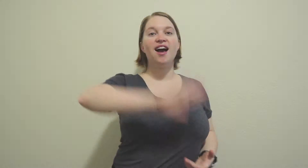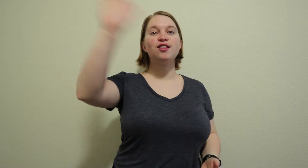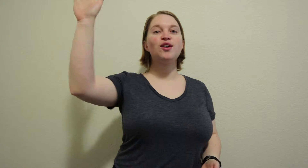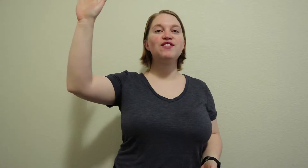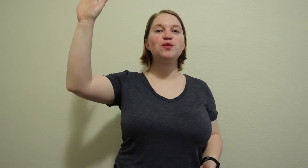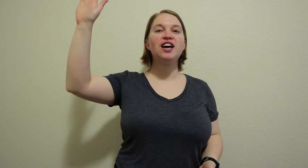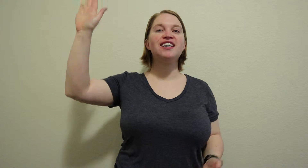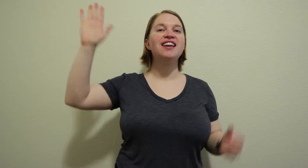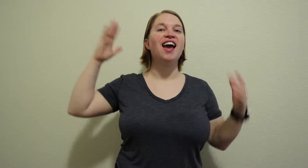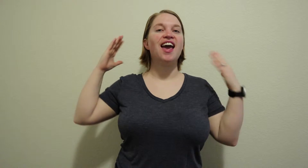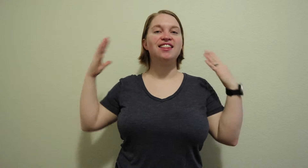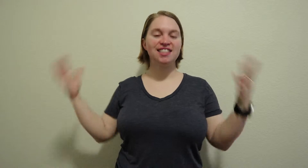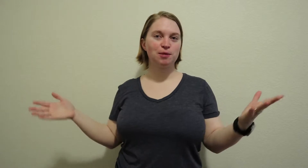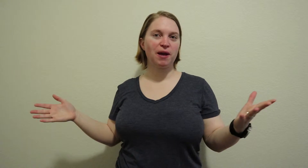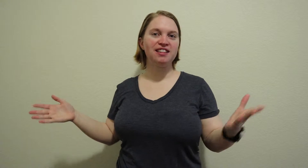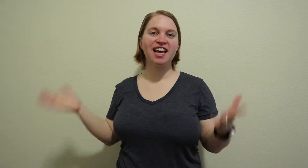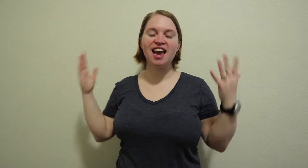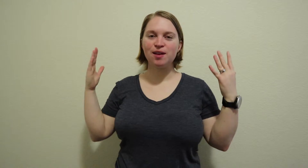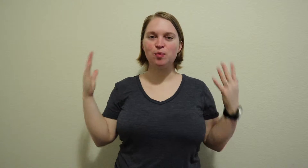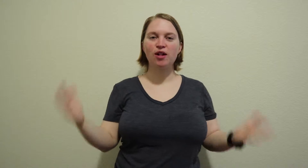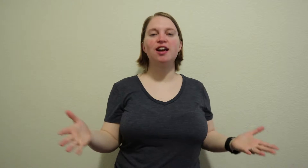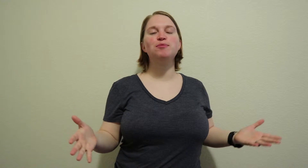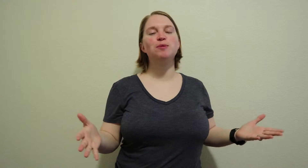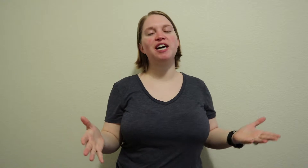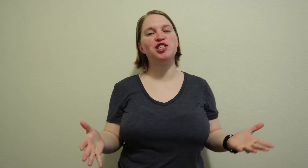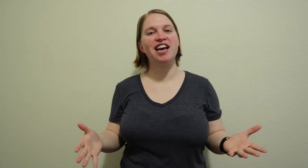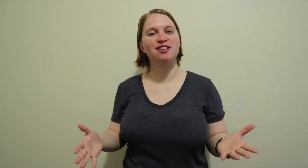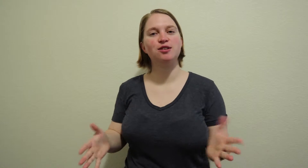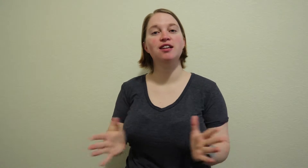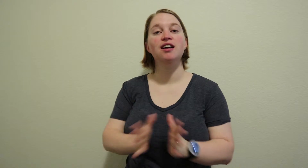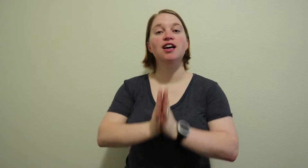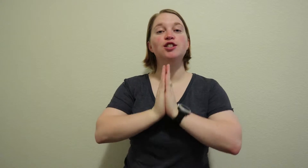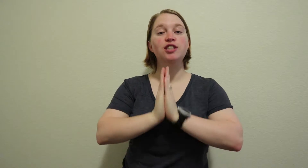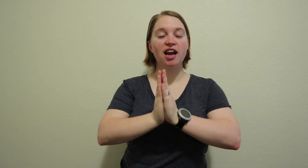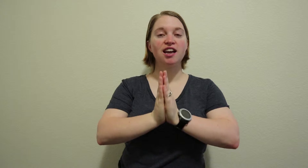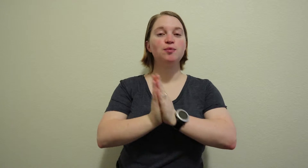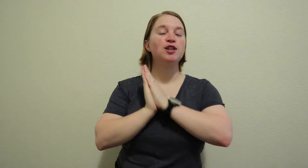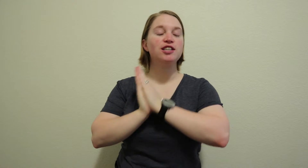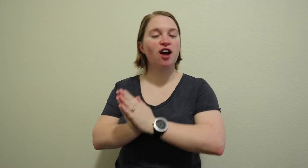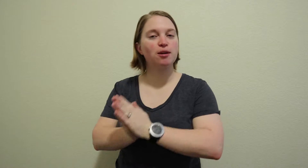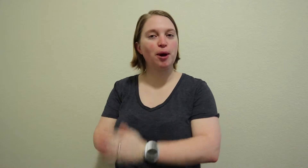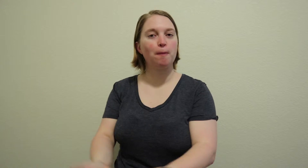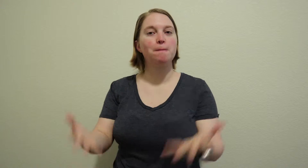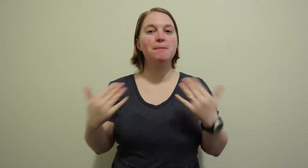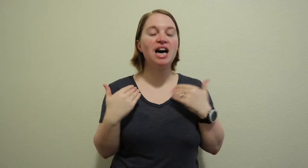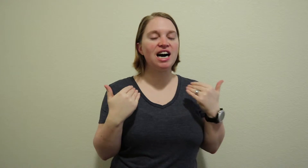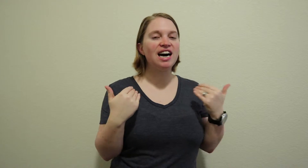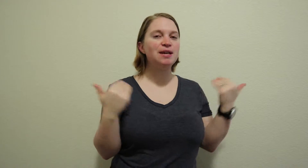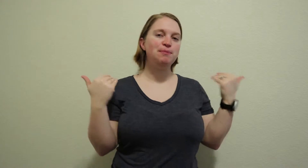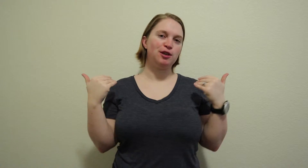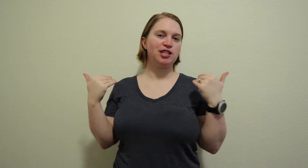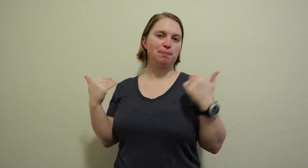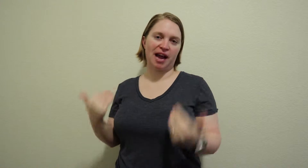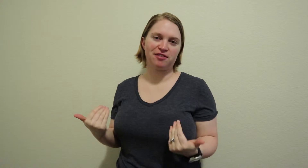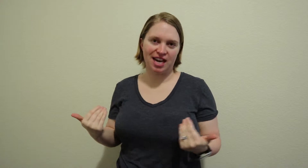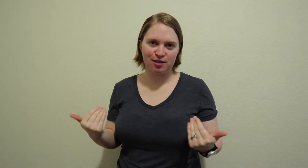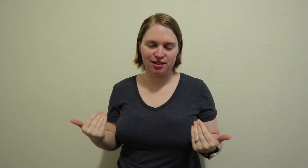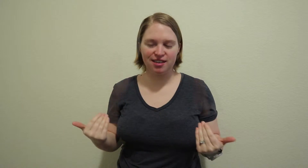Hello everyone, this is Bailey and welcome to my channel Today, we're going to talk about my music background